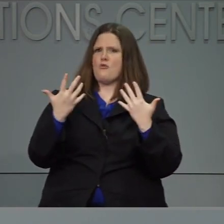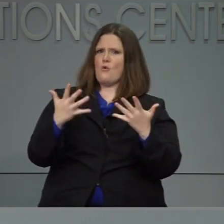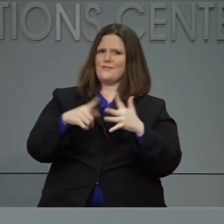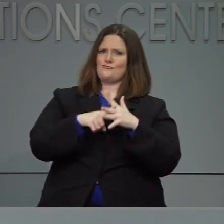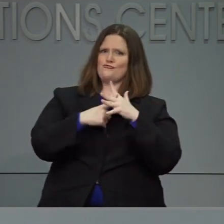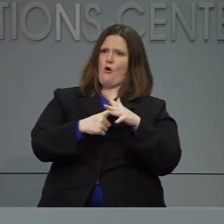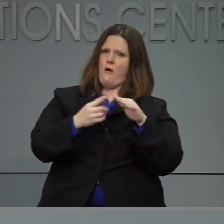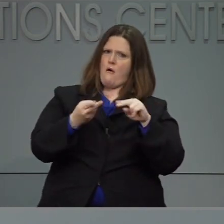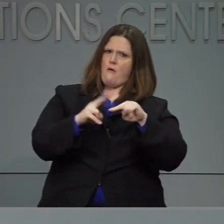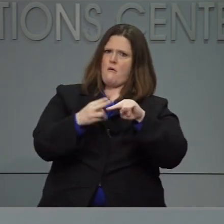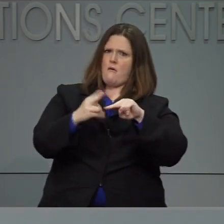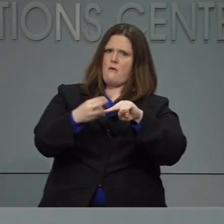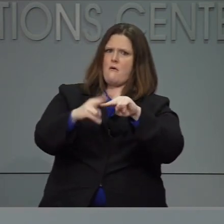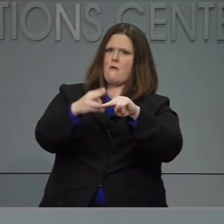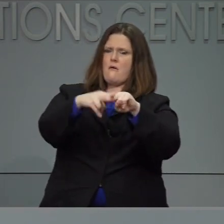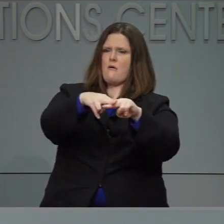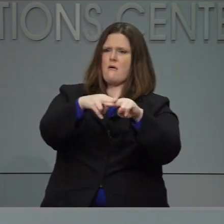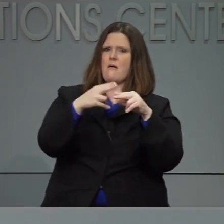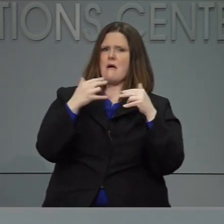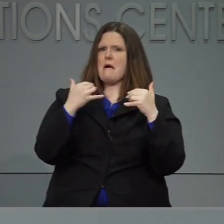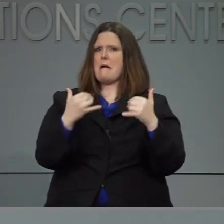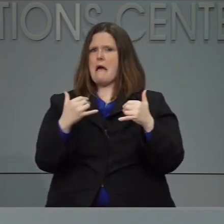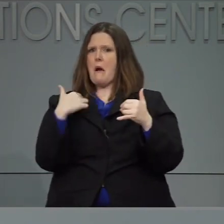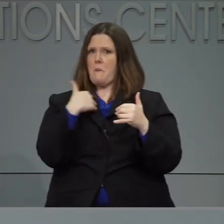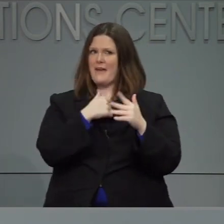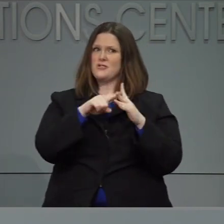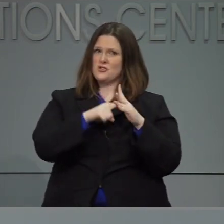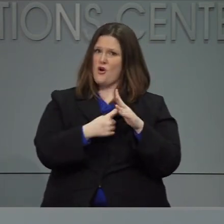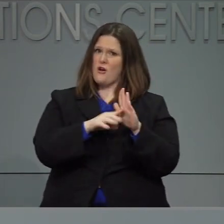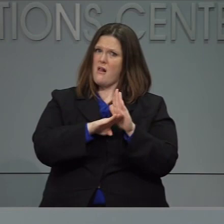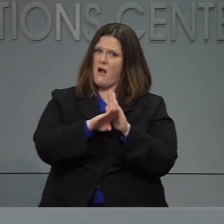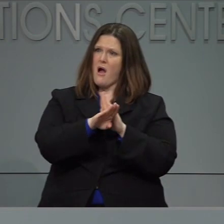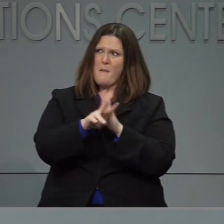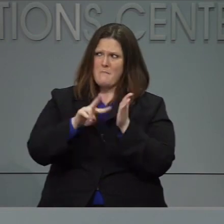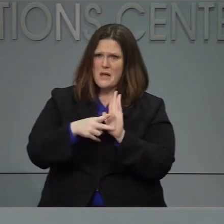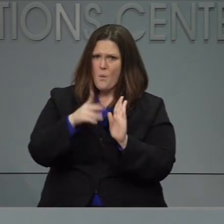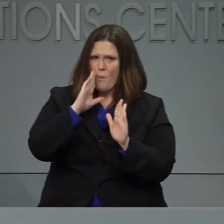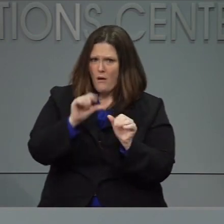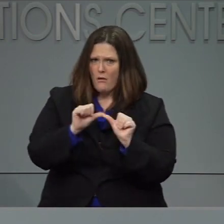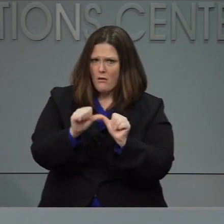UPWARD AND IT JUST KIND OF THE RIGHT THAT WE STARTED ON THIS POINT.